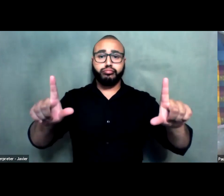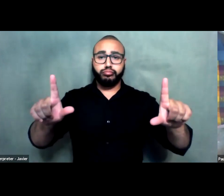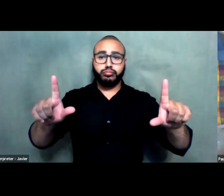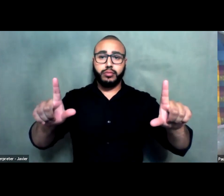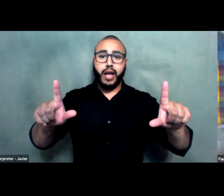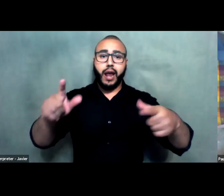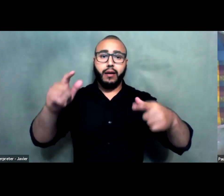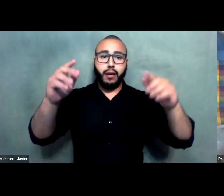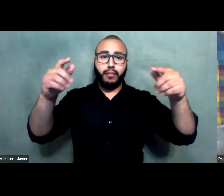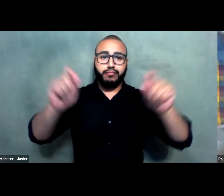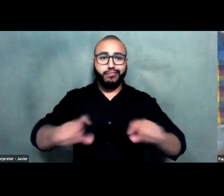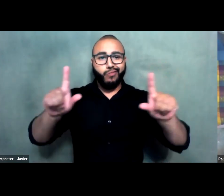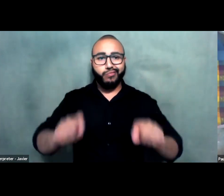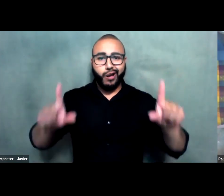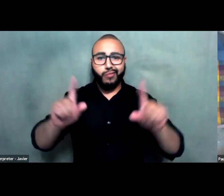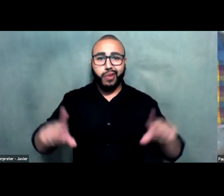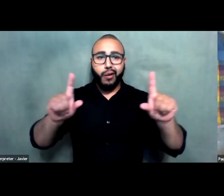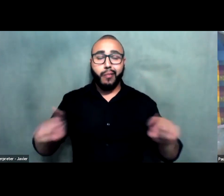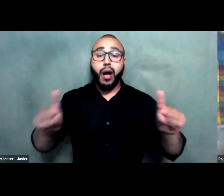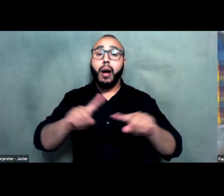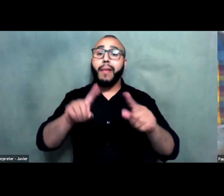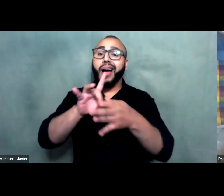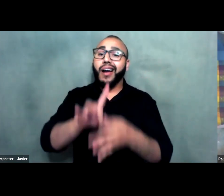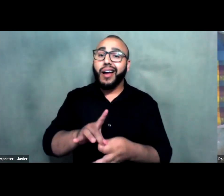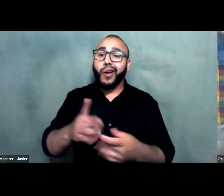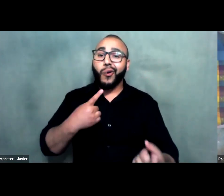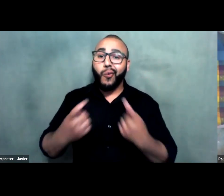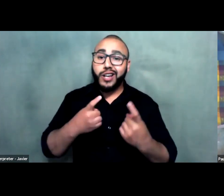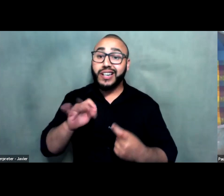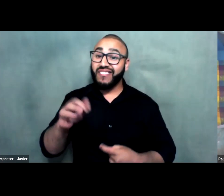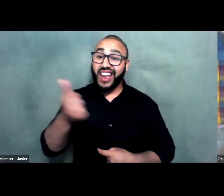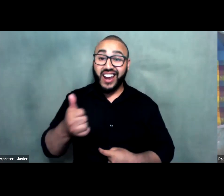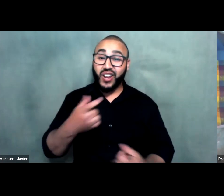when it comes to questions that you're doing, if you have questions, just type them into